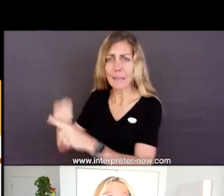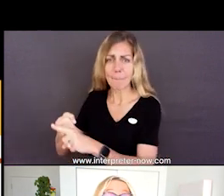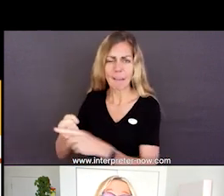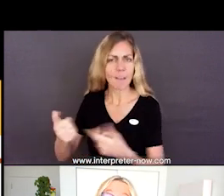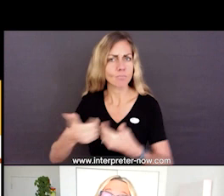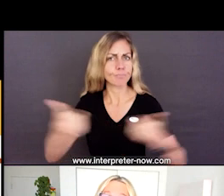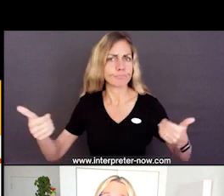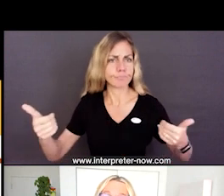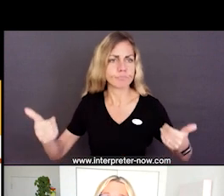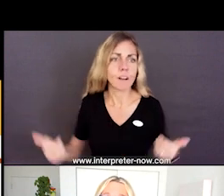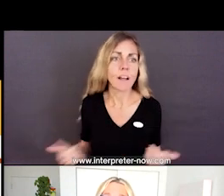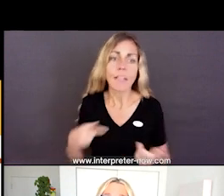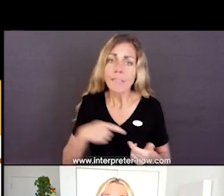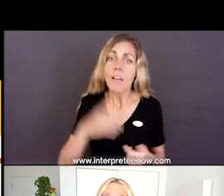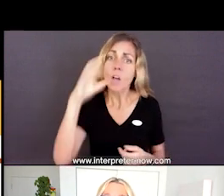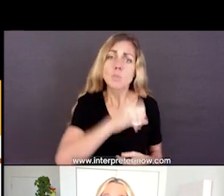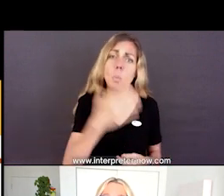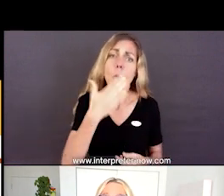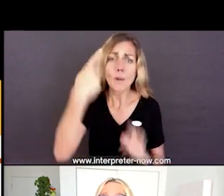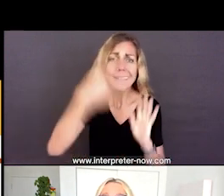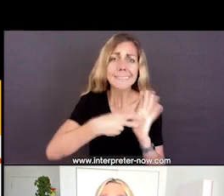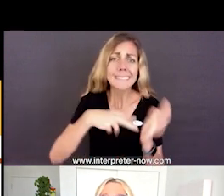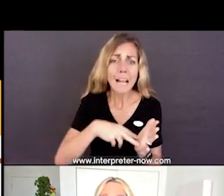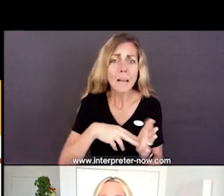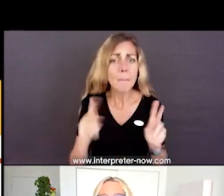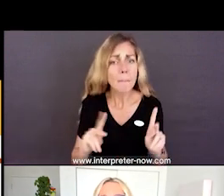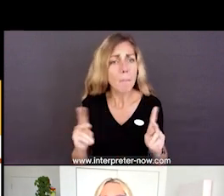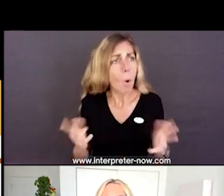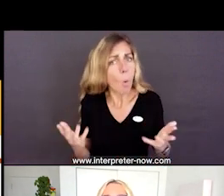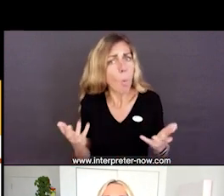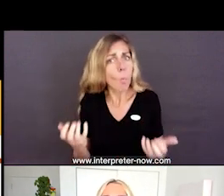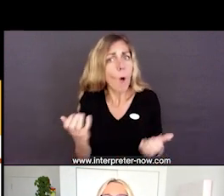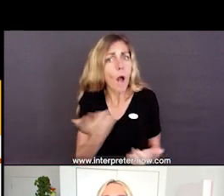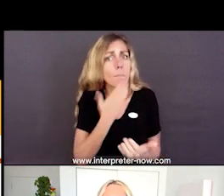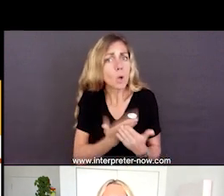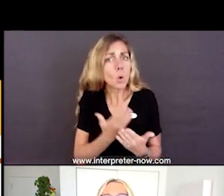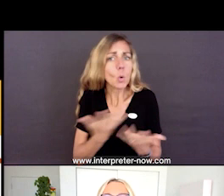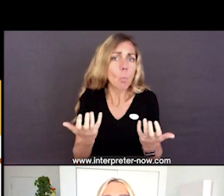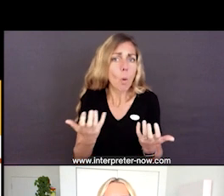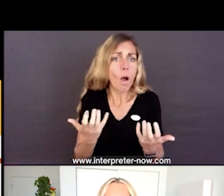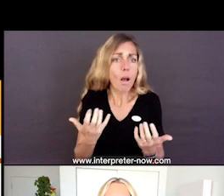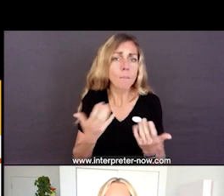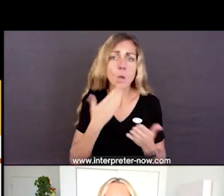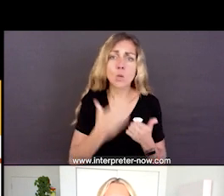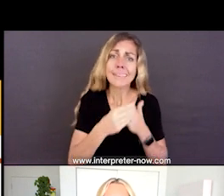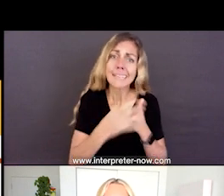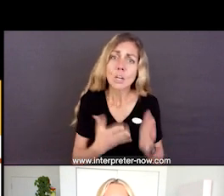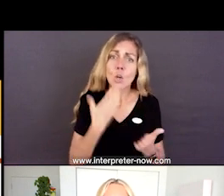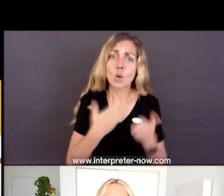So this assumes good intent and appeals to people who care about being a good ally, by being a good human, by being a good leader.